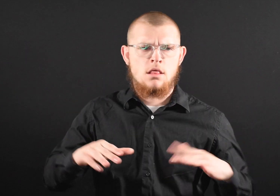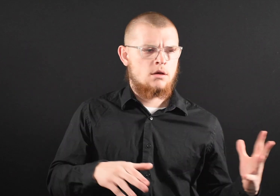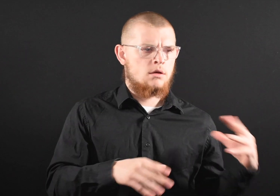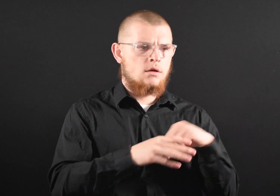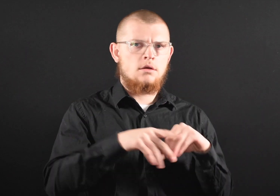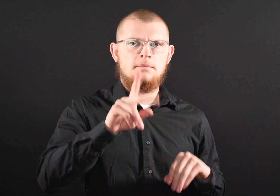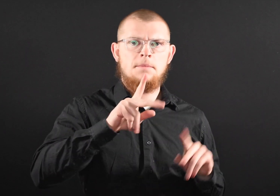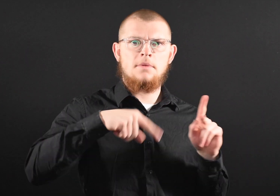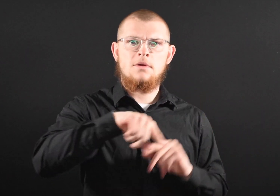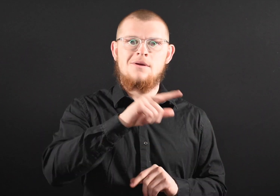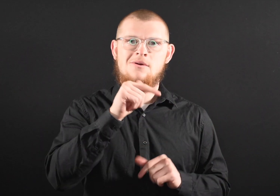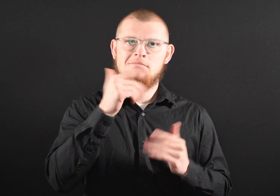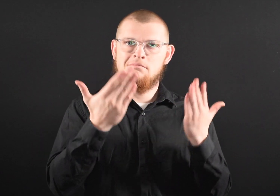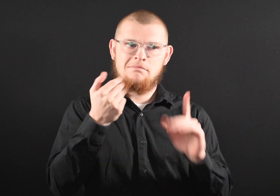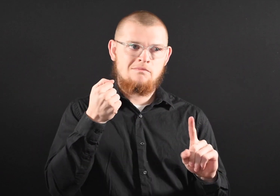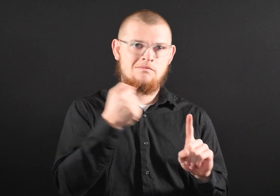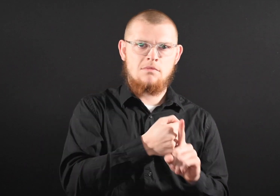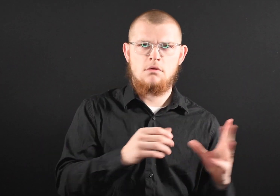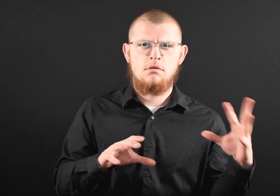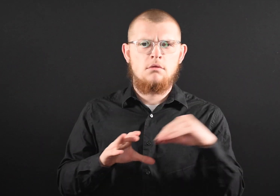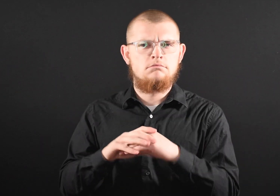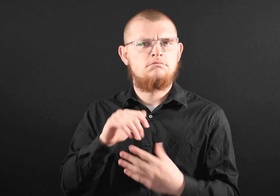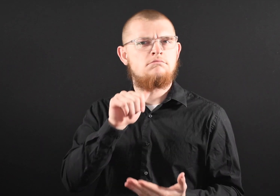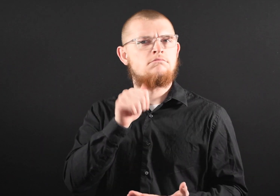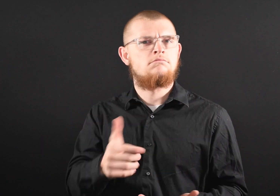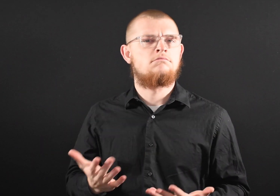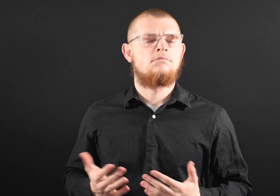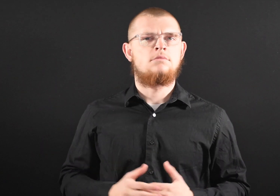including the stakeholders who would be impacted by it.